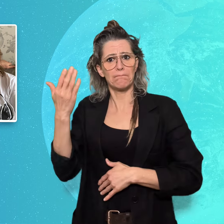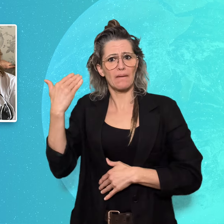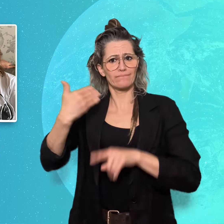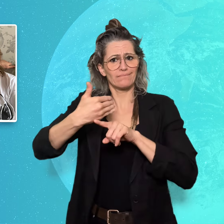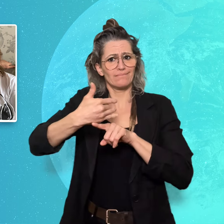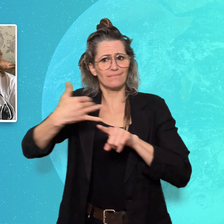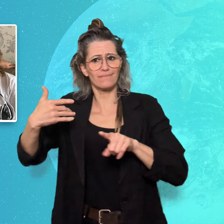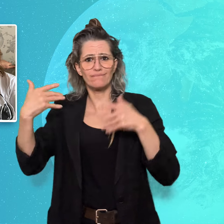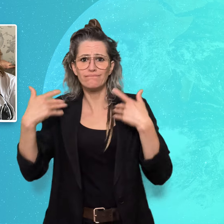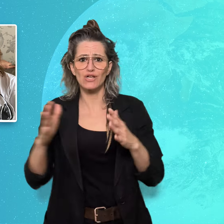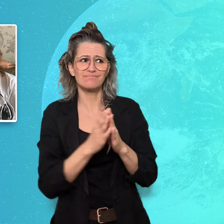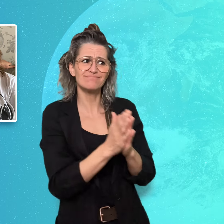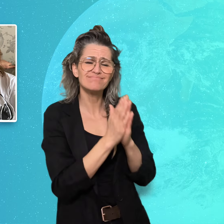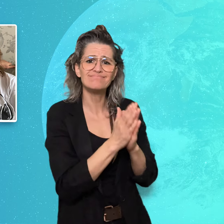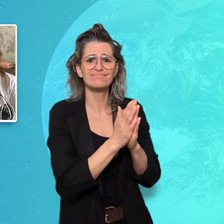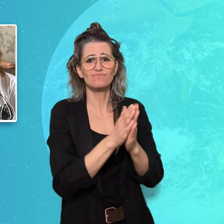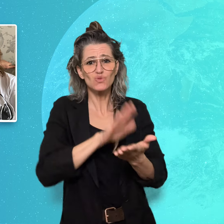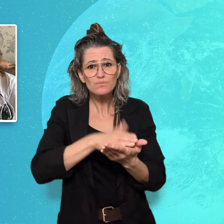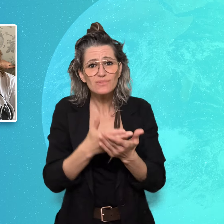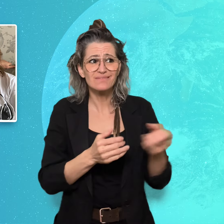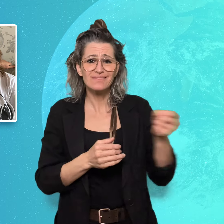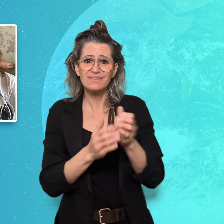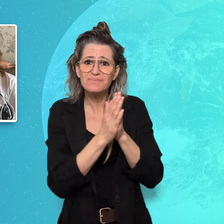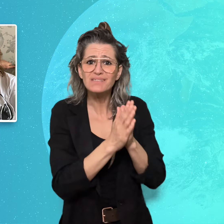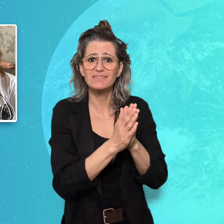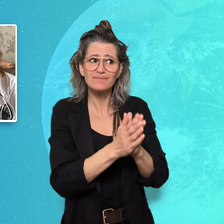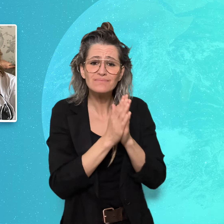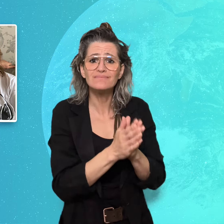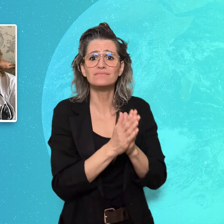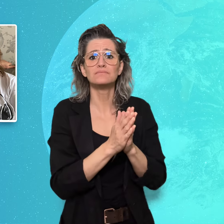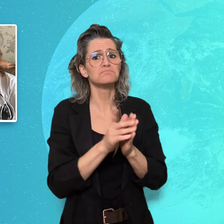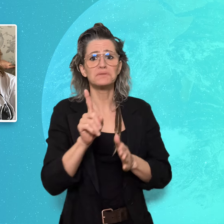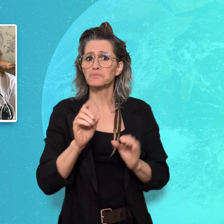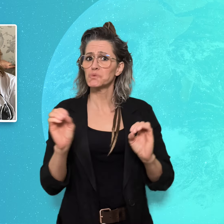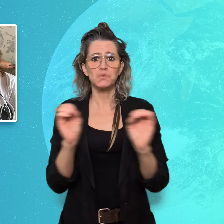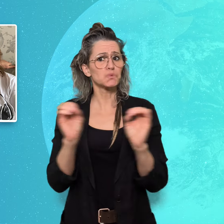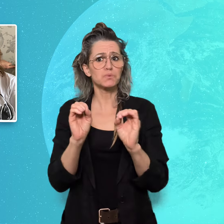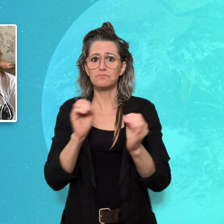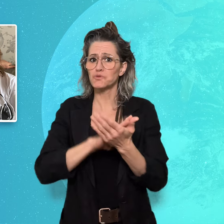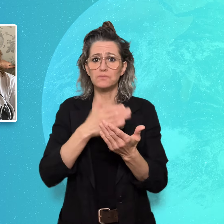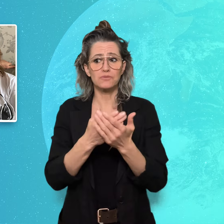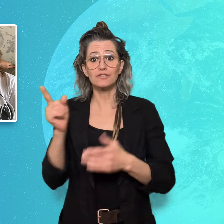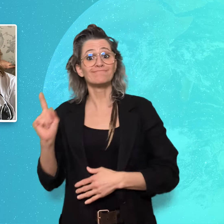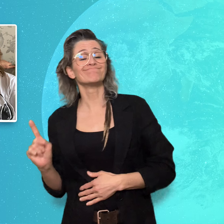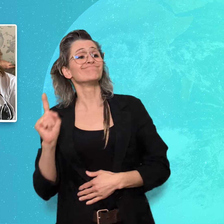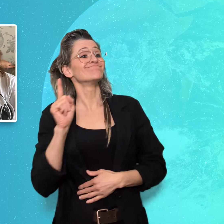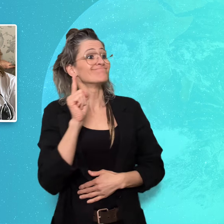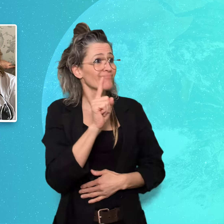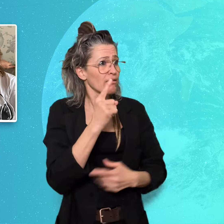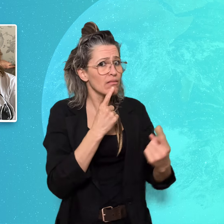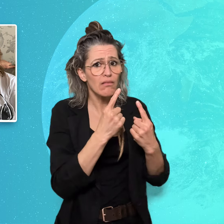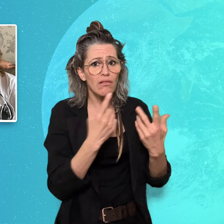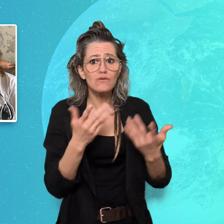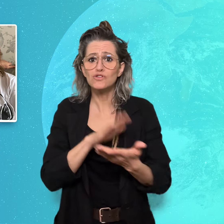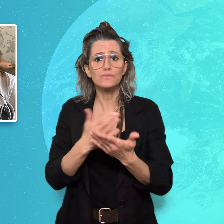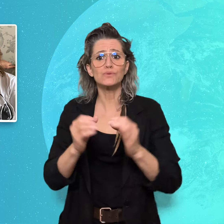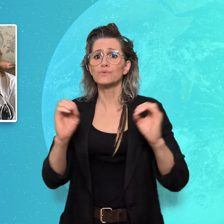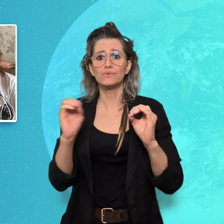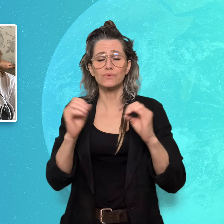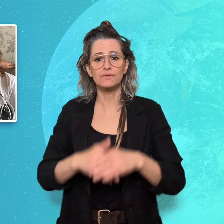prior requests for an interpreter, no one was provided for the appointment.